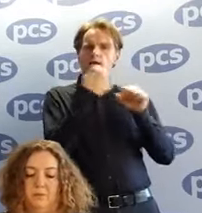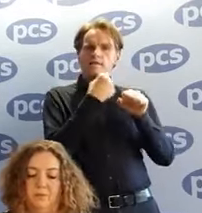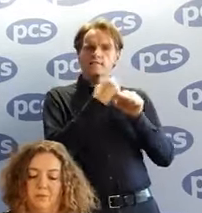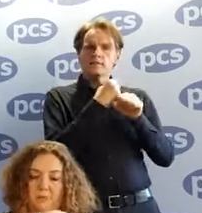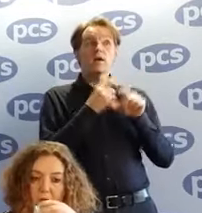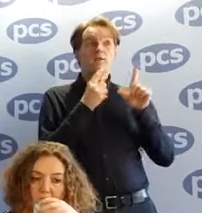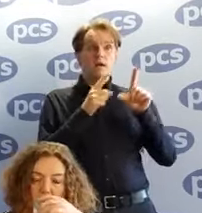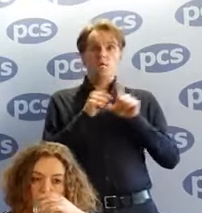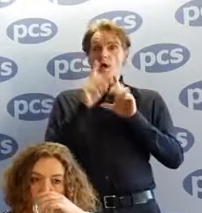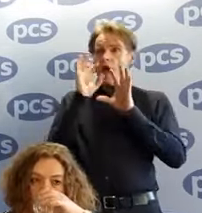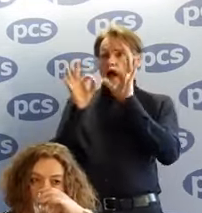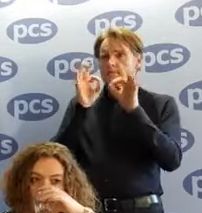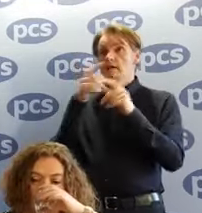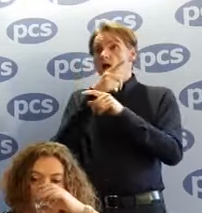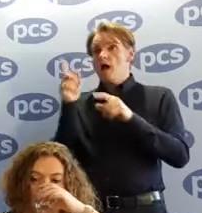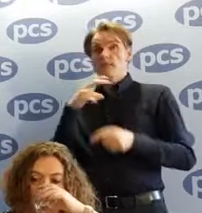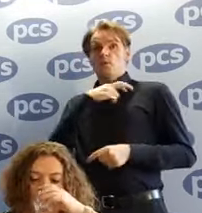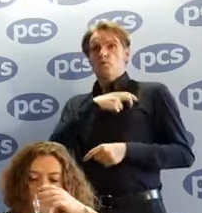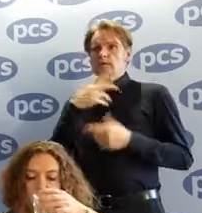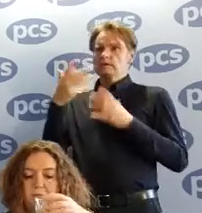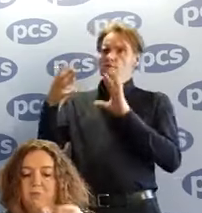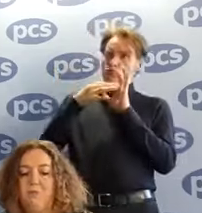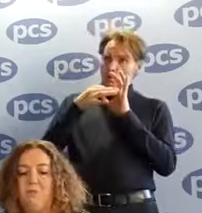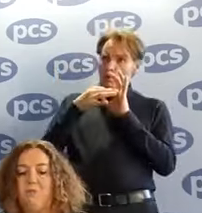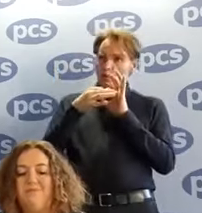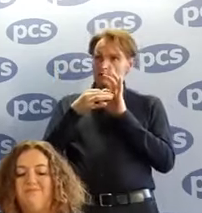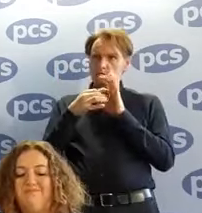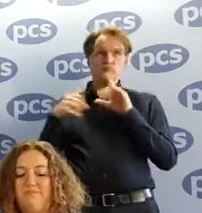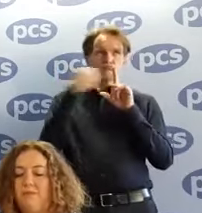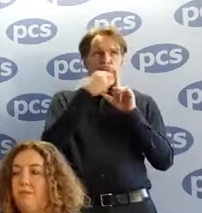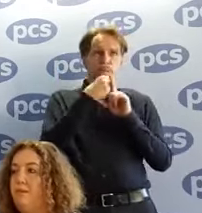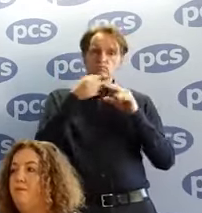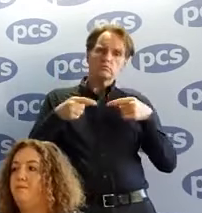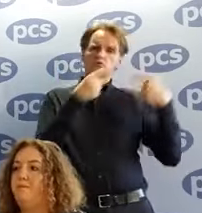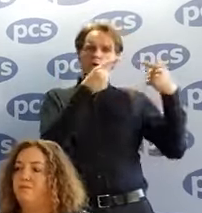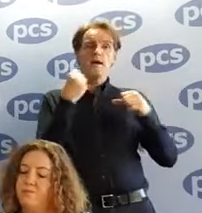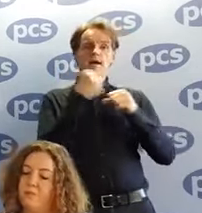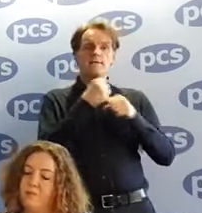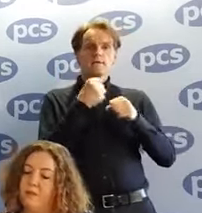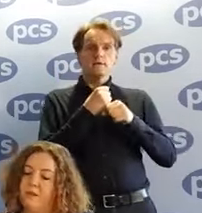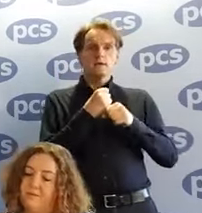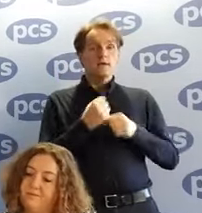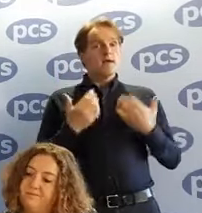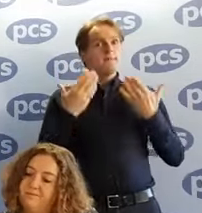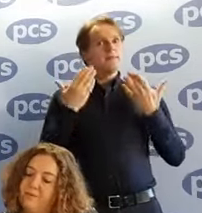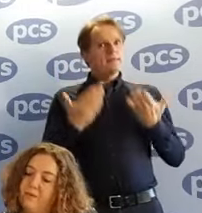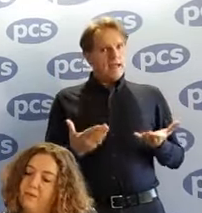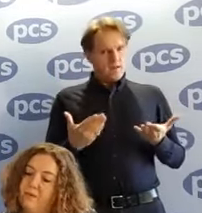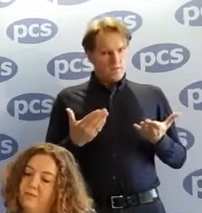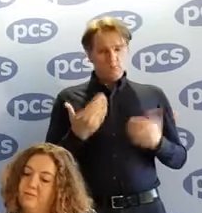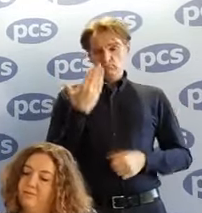join with us to challenge pay. I think what happened that is critically different now, is that of course there has been a general election. We now have a